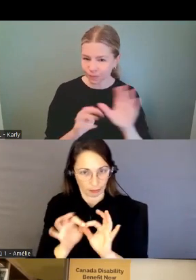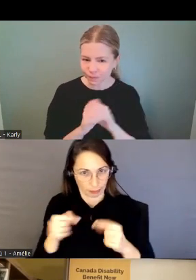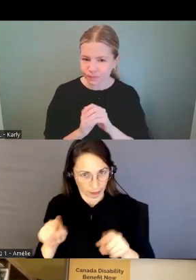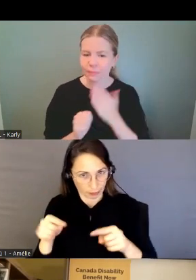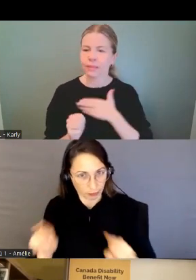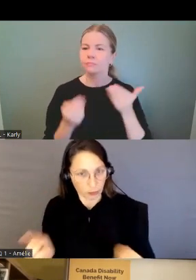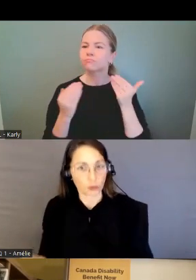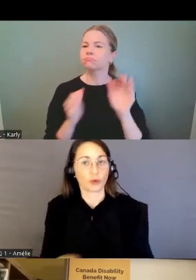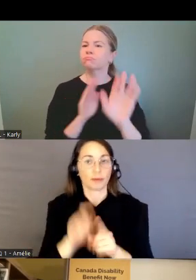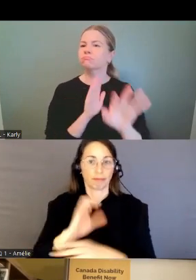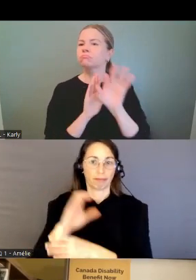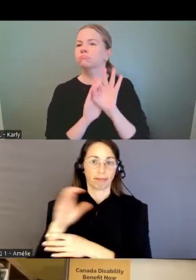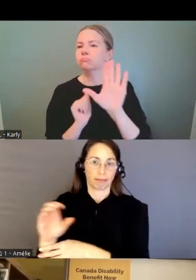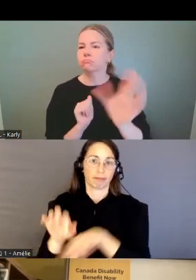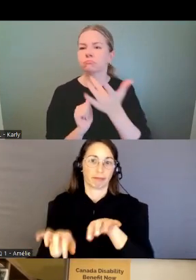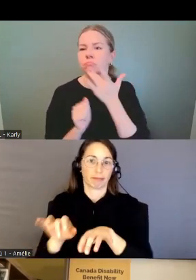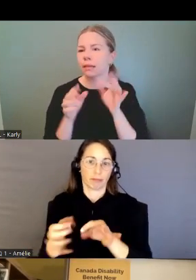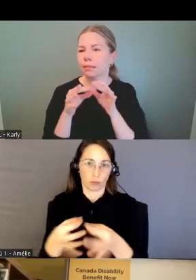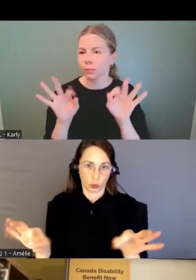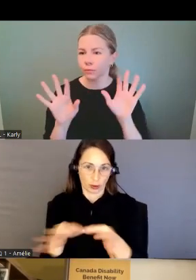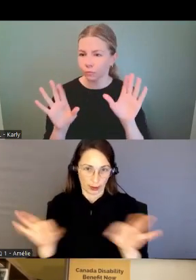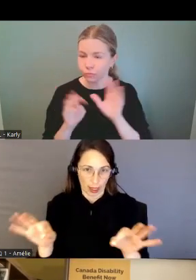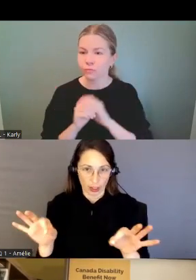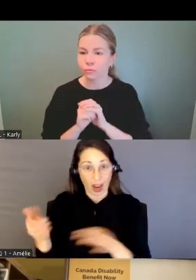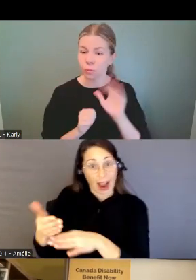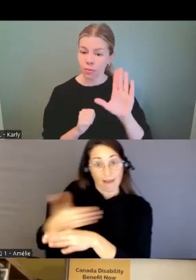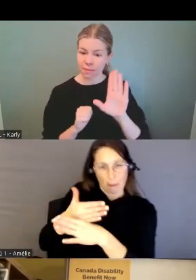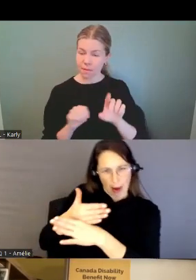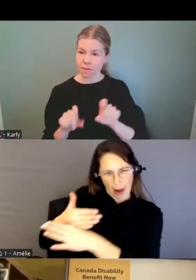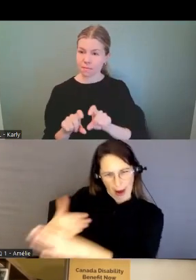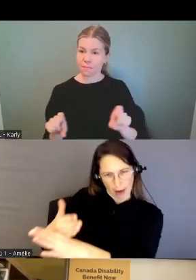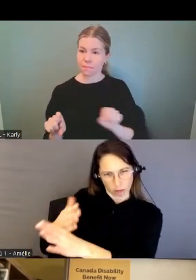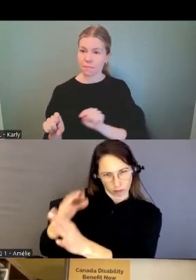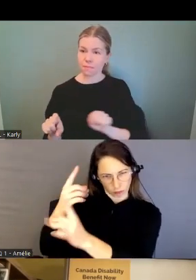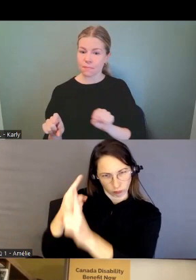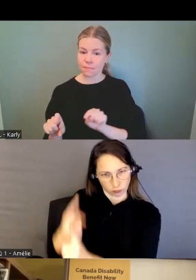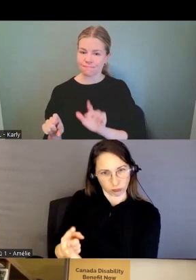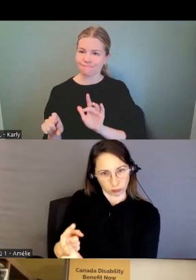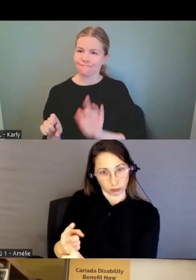FIRST, PLEASE SELECT YOUR PREFERRED LANGUAGE, ENGLISH OR FRENCH.